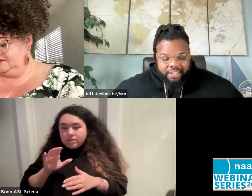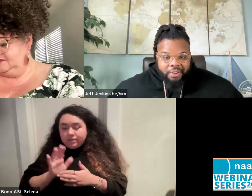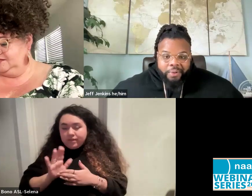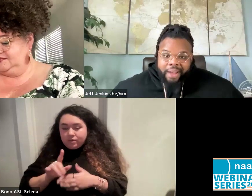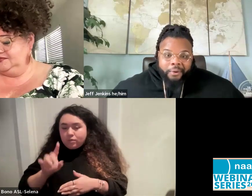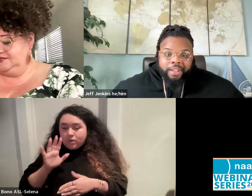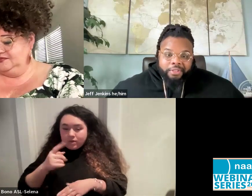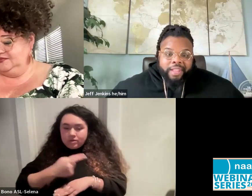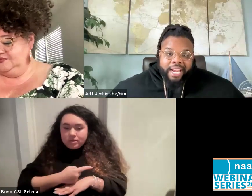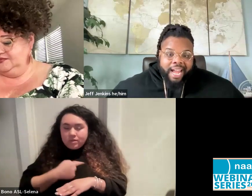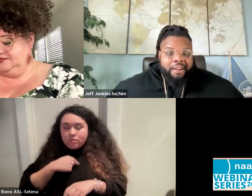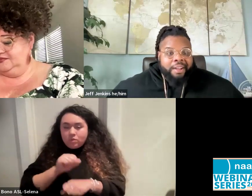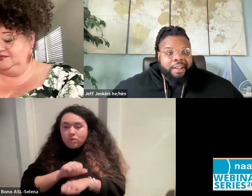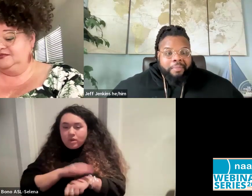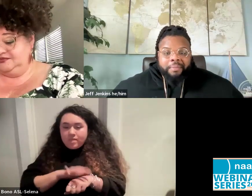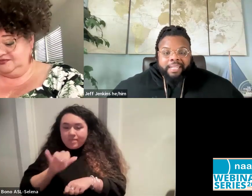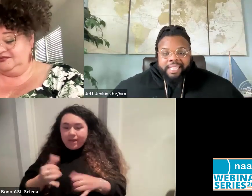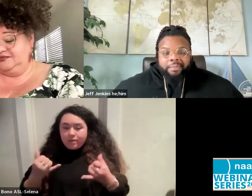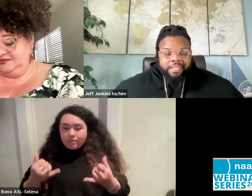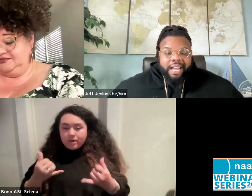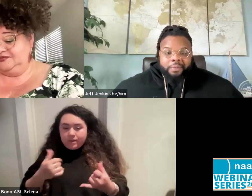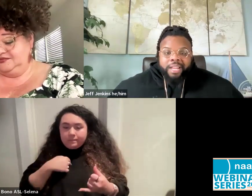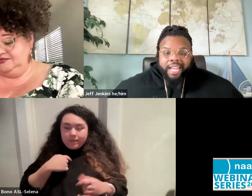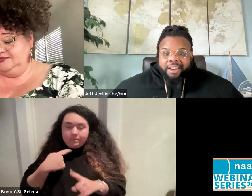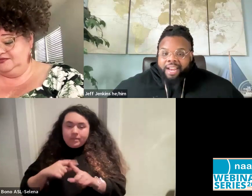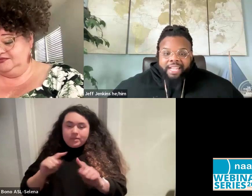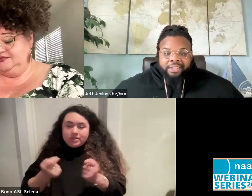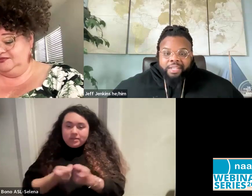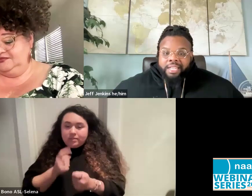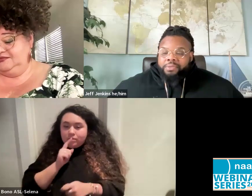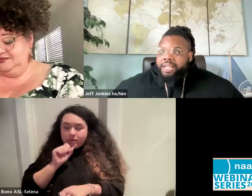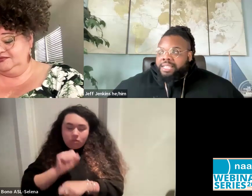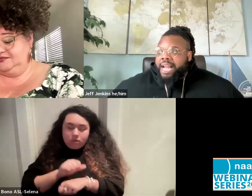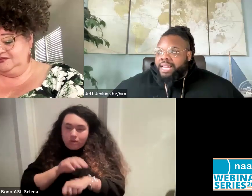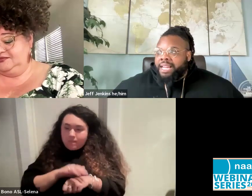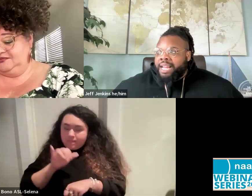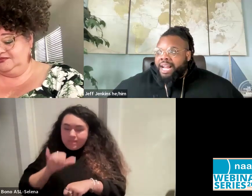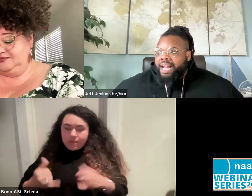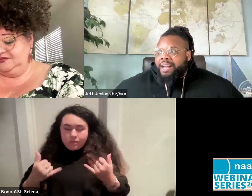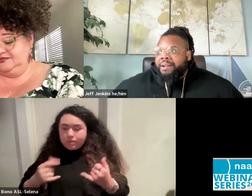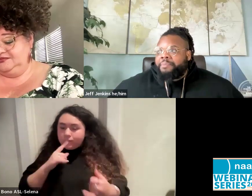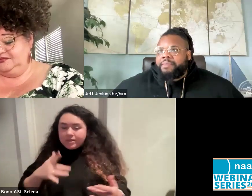So we're like working through that now. B about T was like, Really? Get him on that. So it is really exciting,